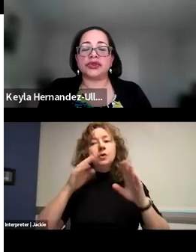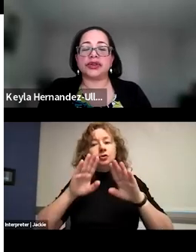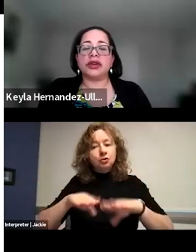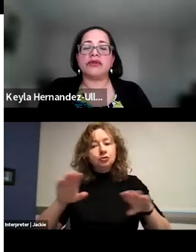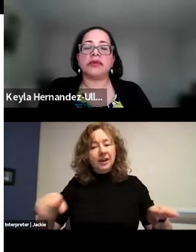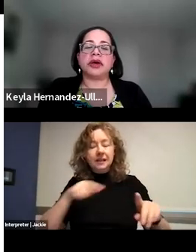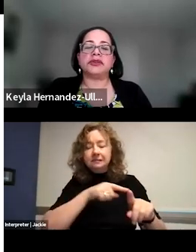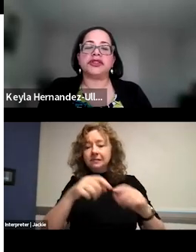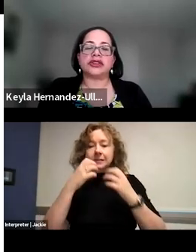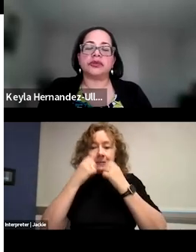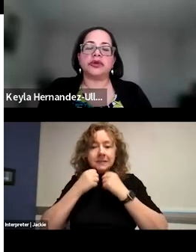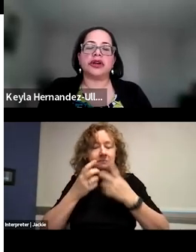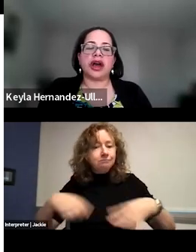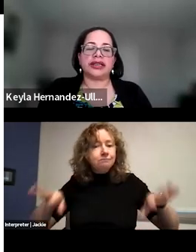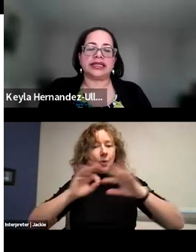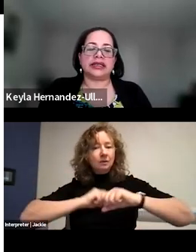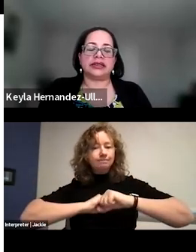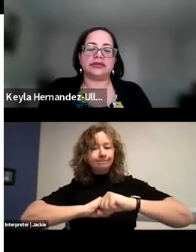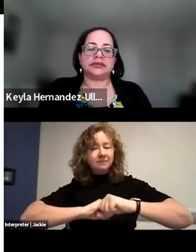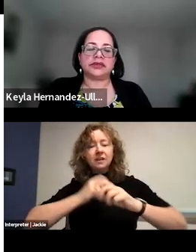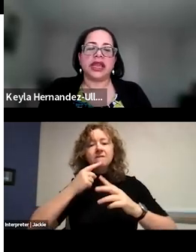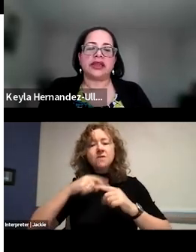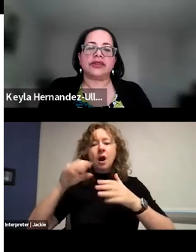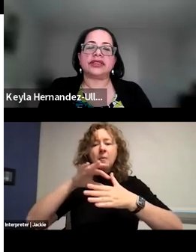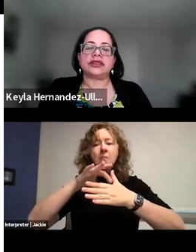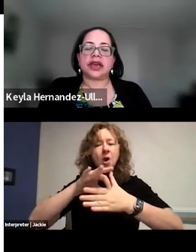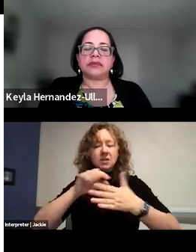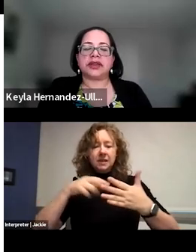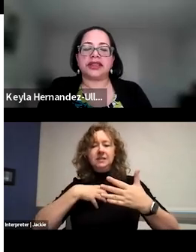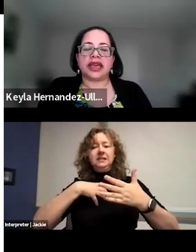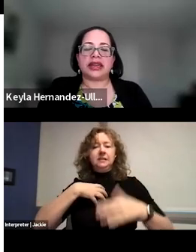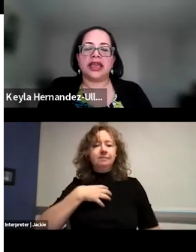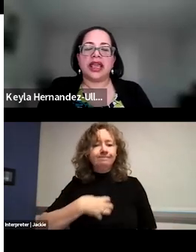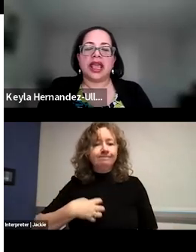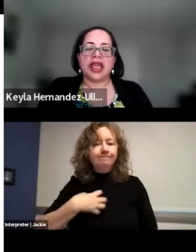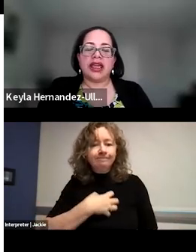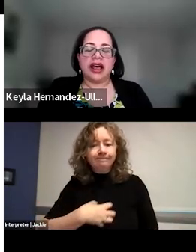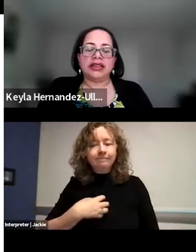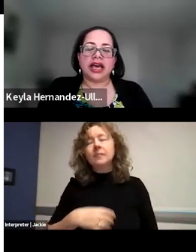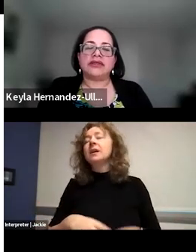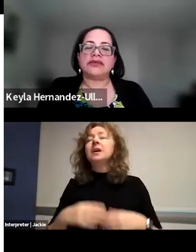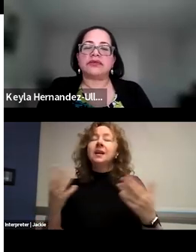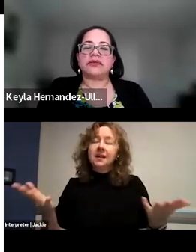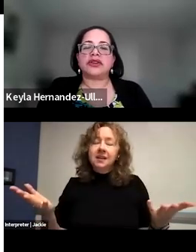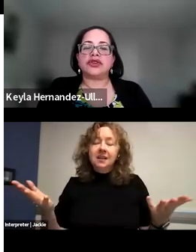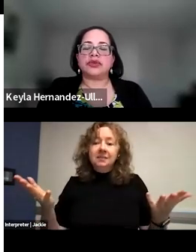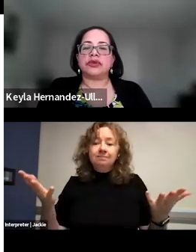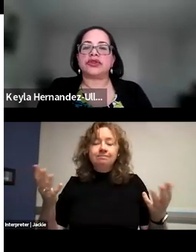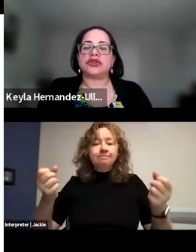Keyla Hernandez-Ulloa: We also have a lot of tips for protecting children from objectionable content. Keyla Hernandez-Ulloa: Now this is a topic that